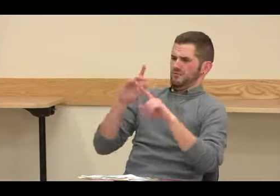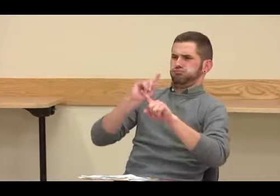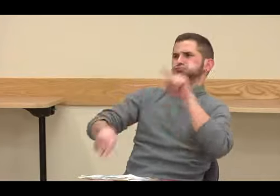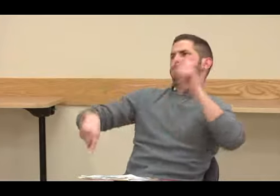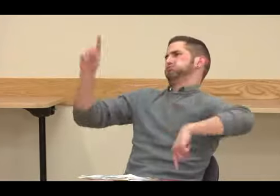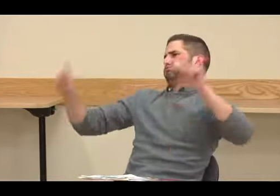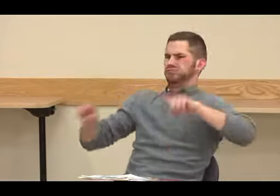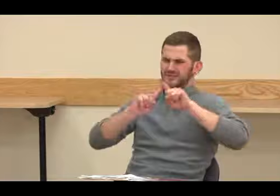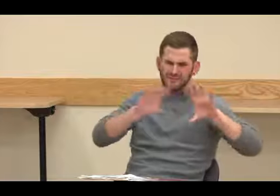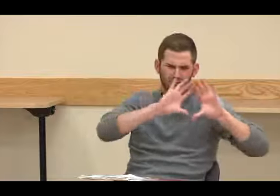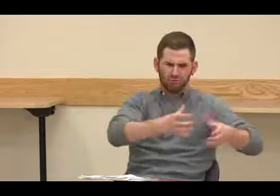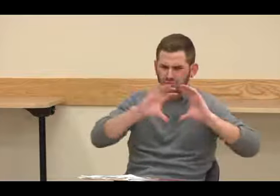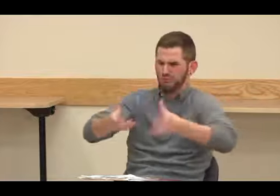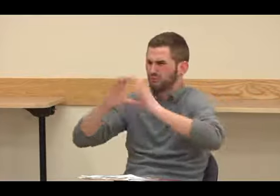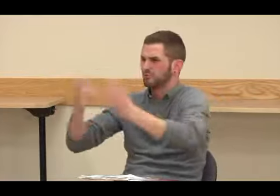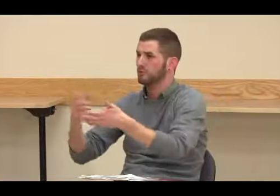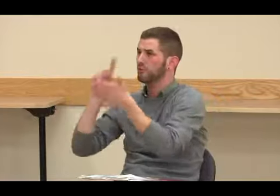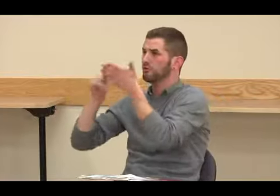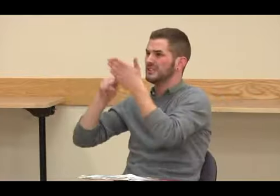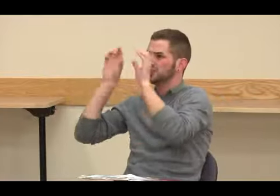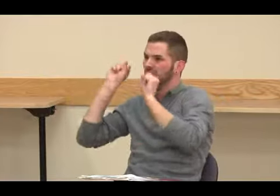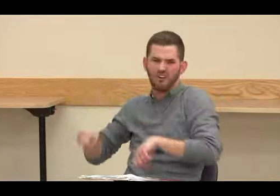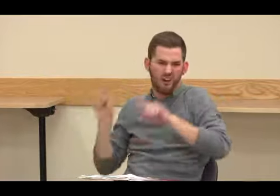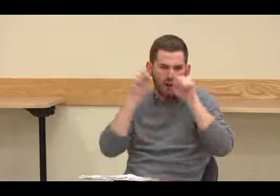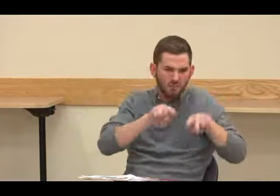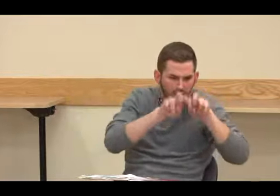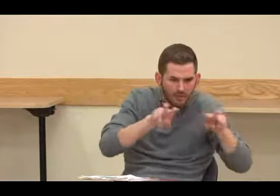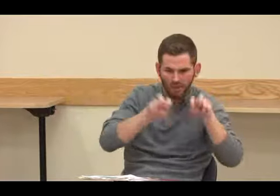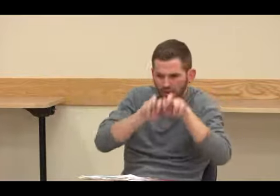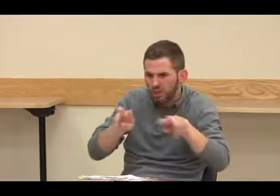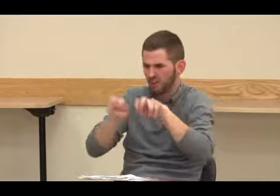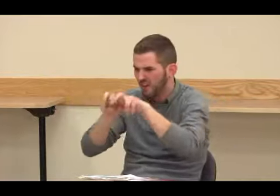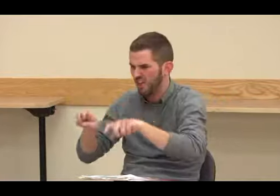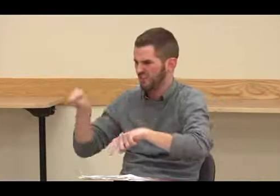Just think of all the different deaf populations within the Deaf community that researchers